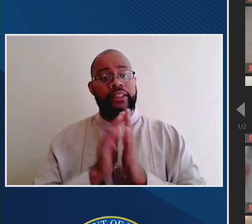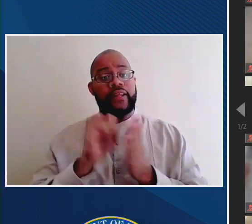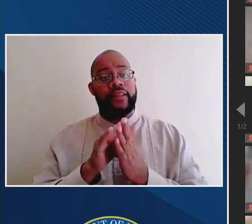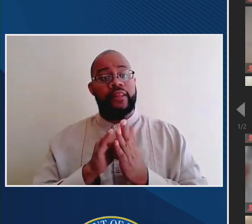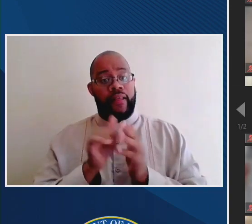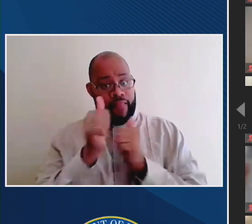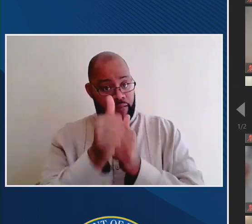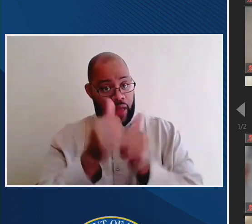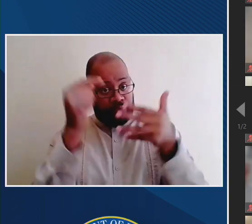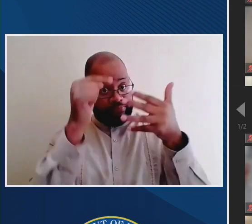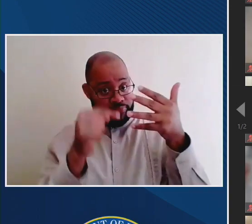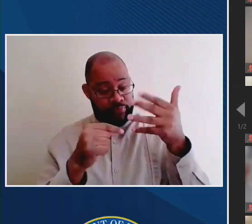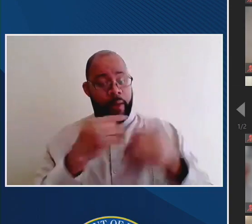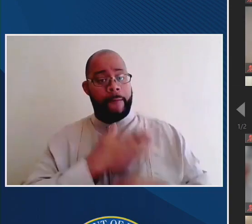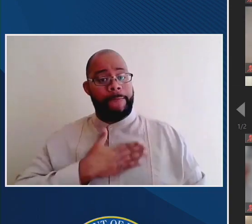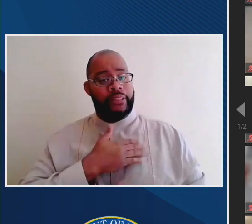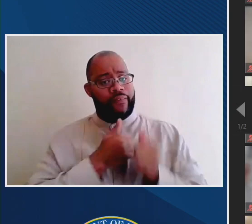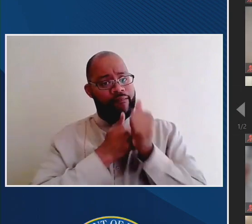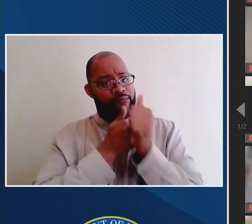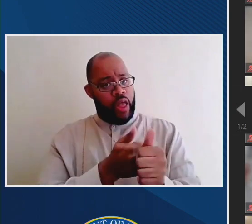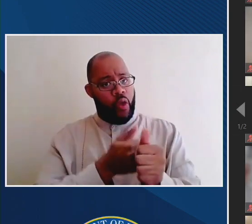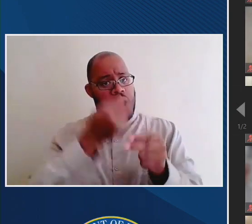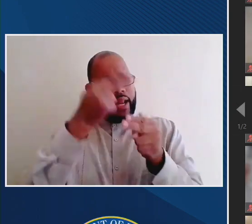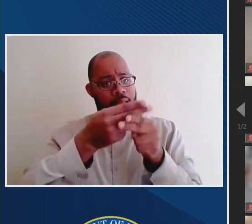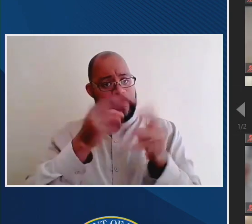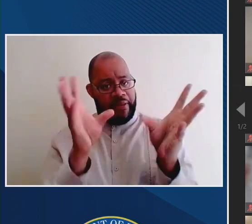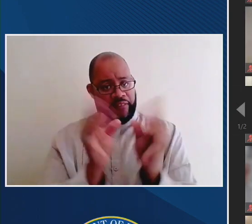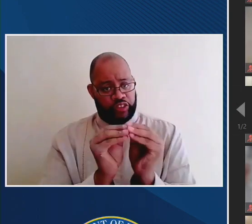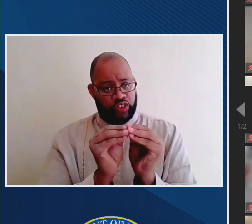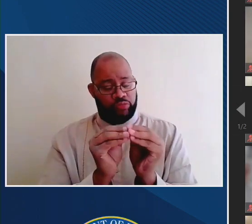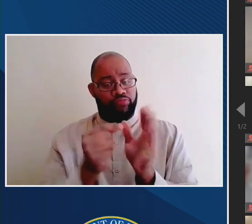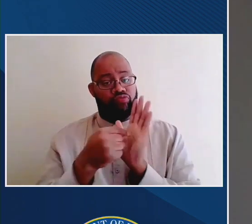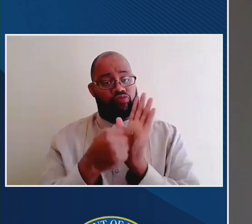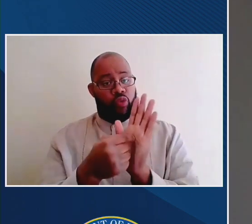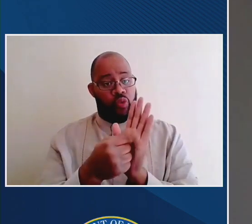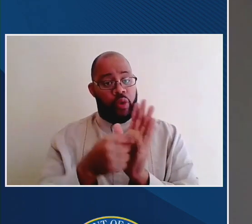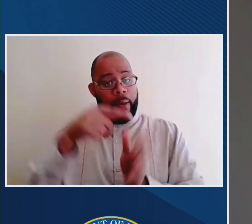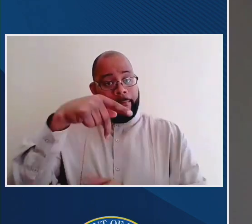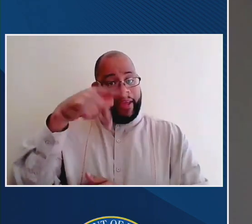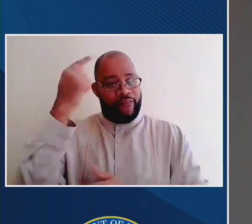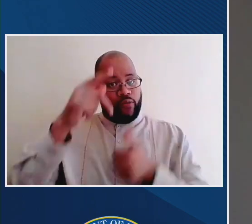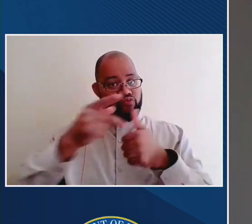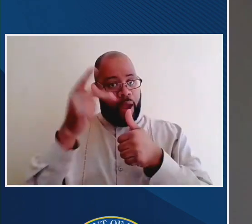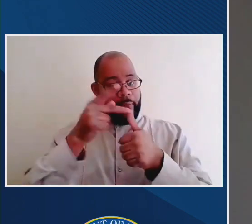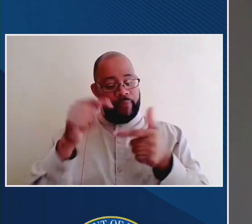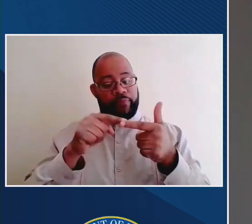Please adhere to the naming convention indicating P for primary A for alternate